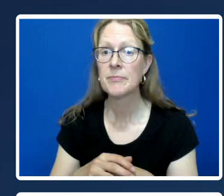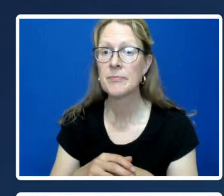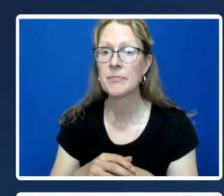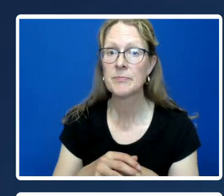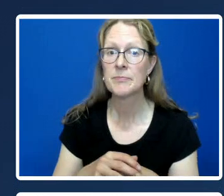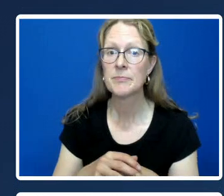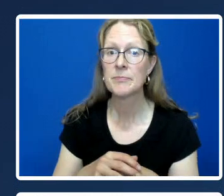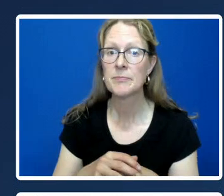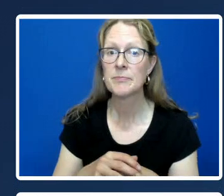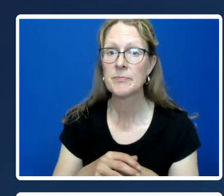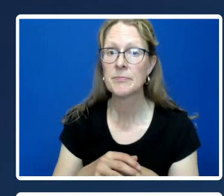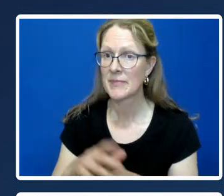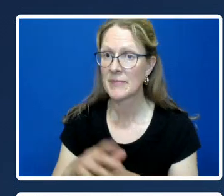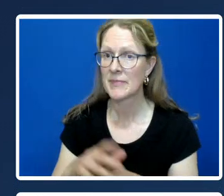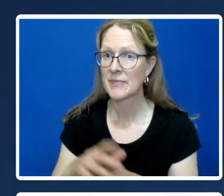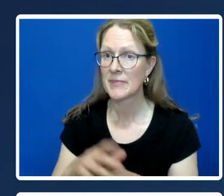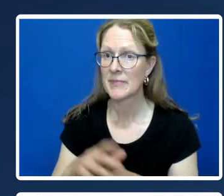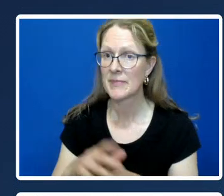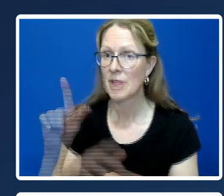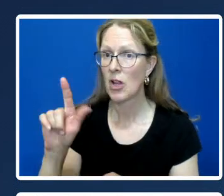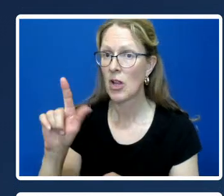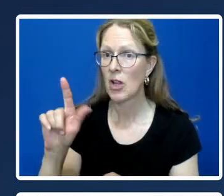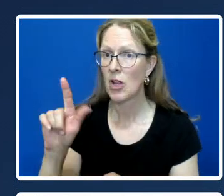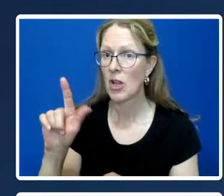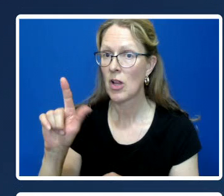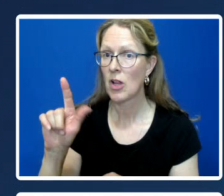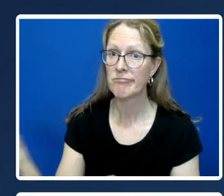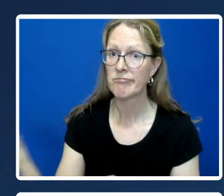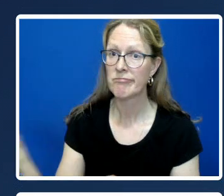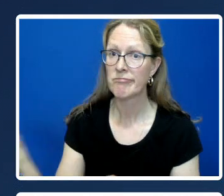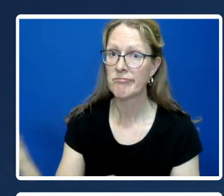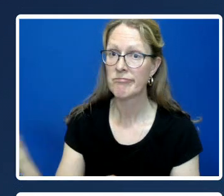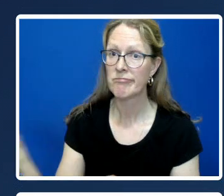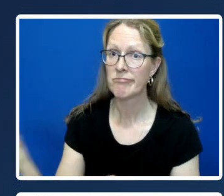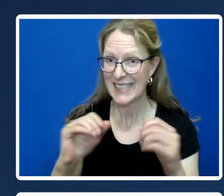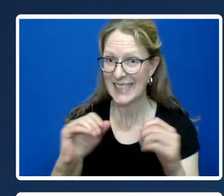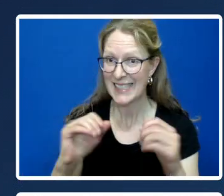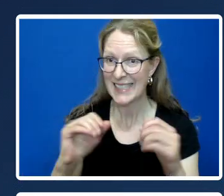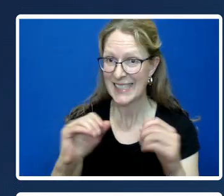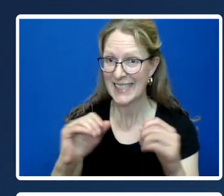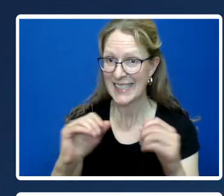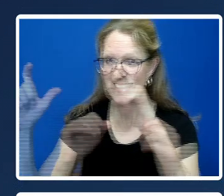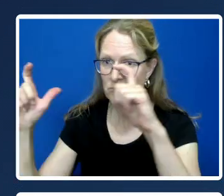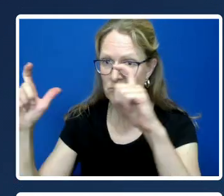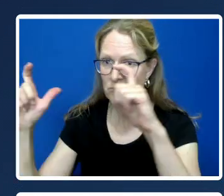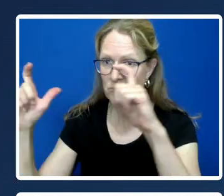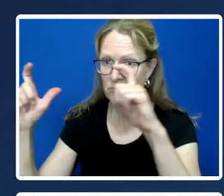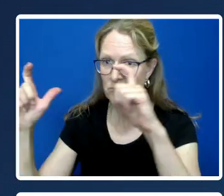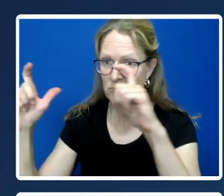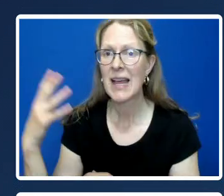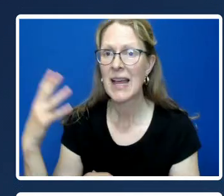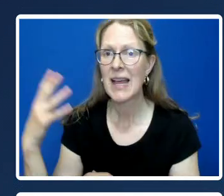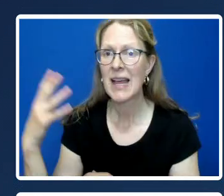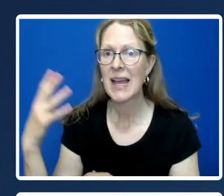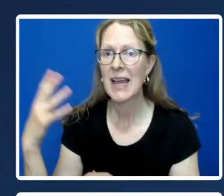And that took place at Anacostia Park outside, the angles, lighting. And so,